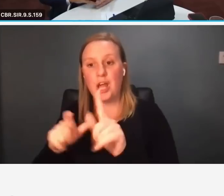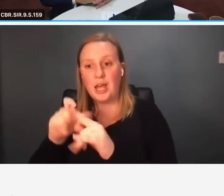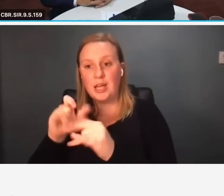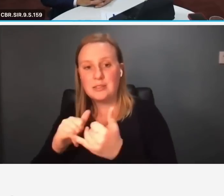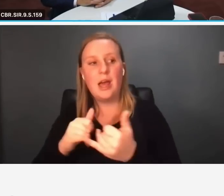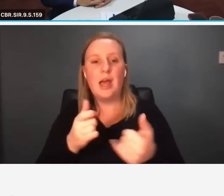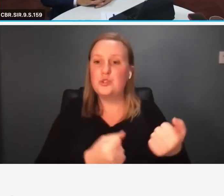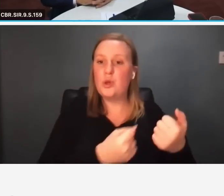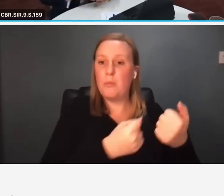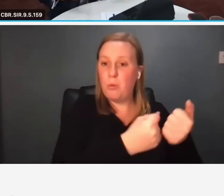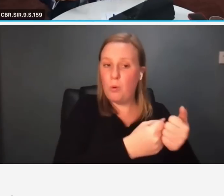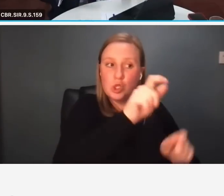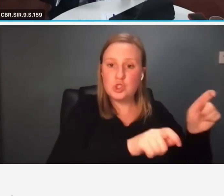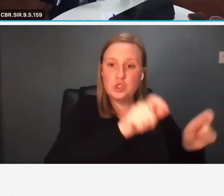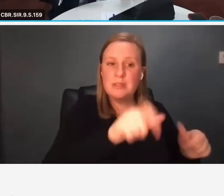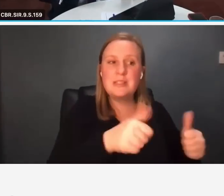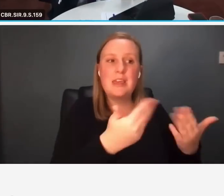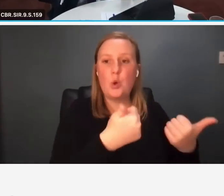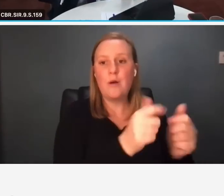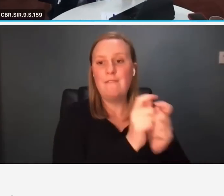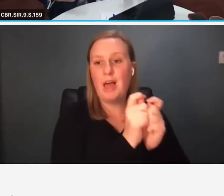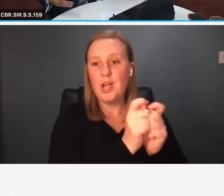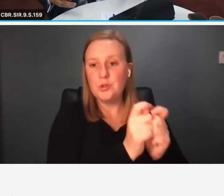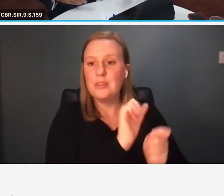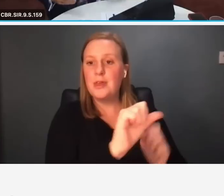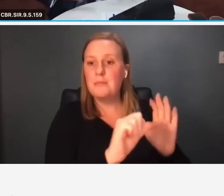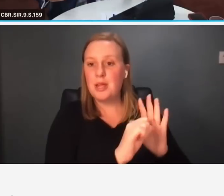We know it's a transition issue and I don't run a